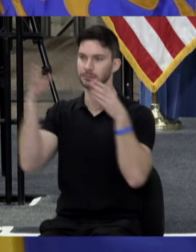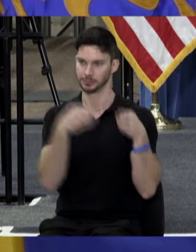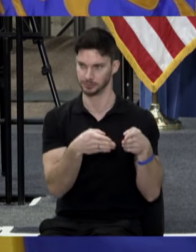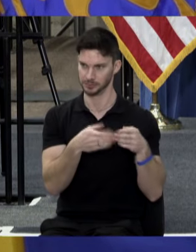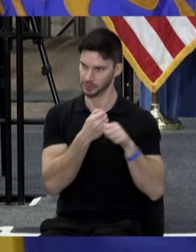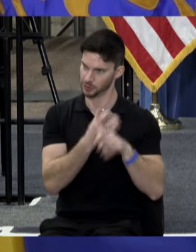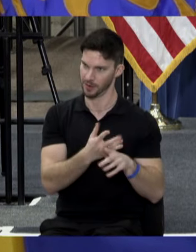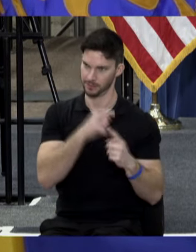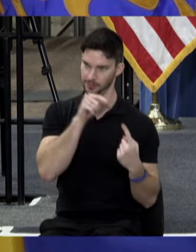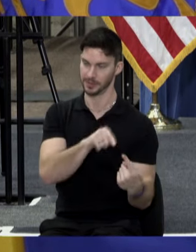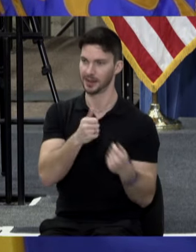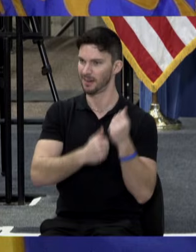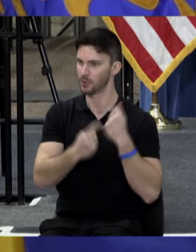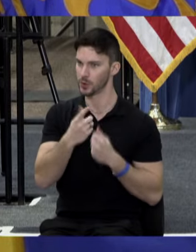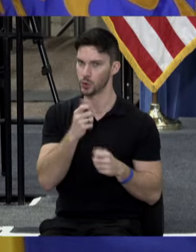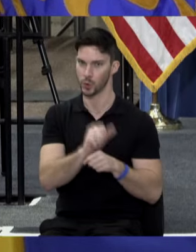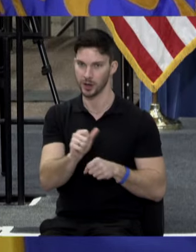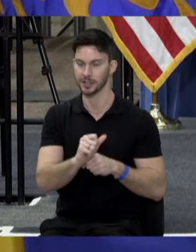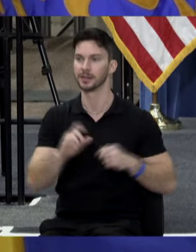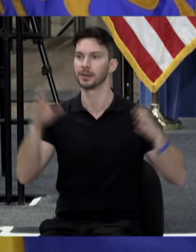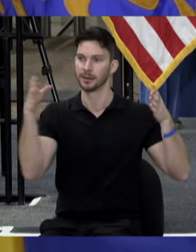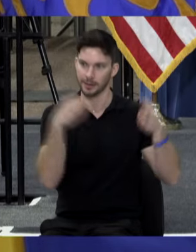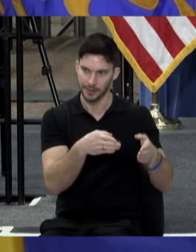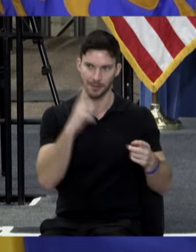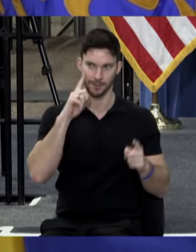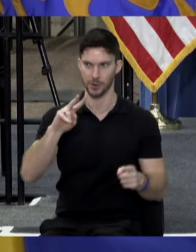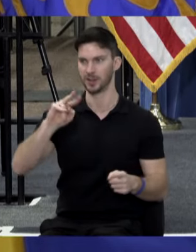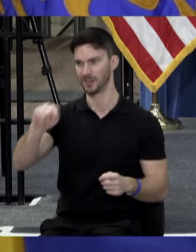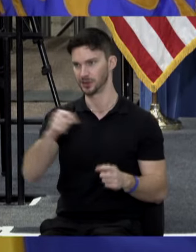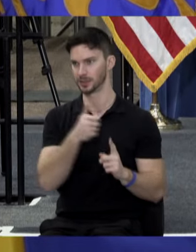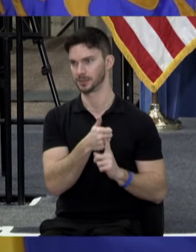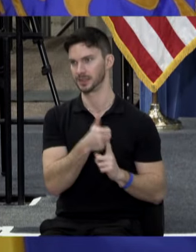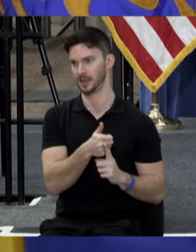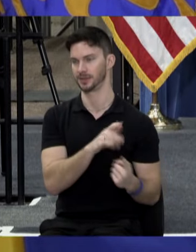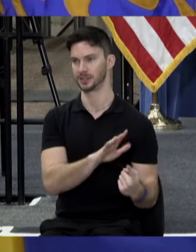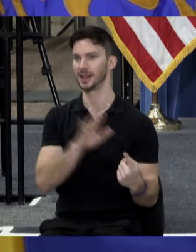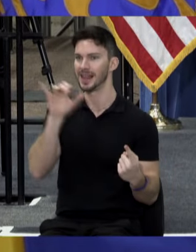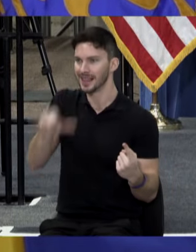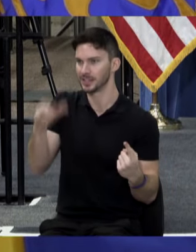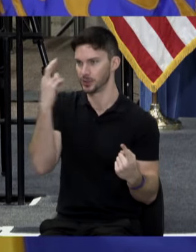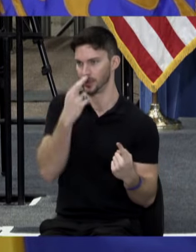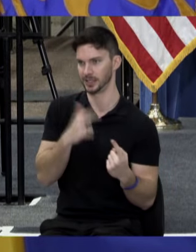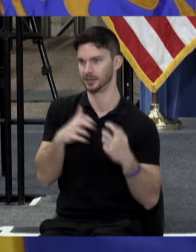that works at the VA for the veterans themselves. That's why it's there.